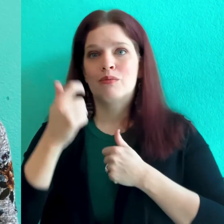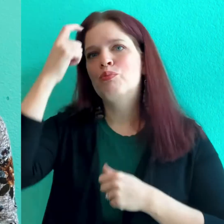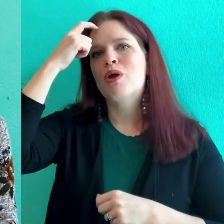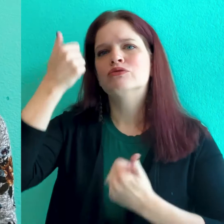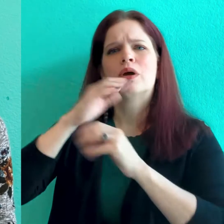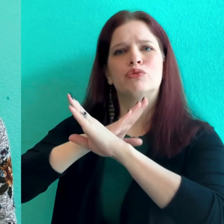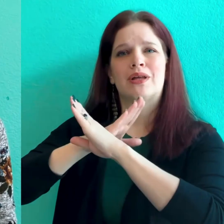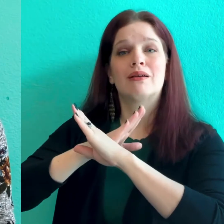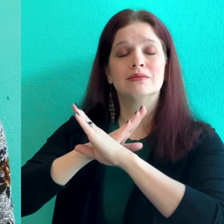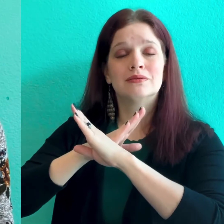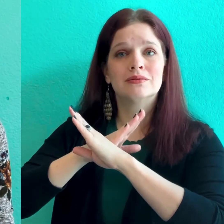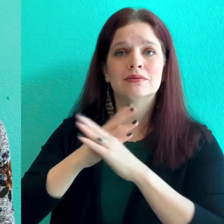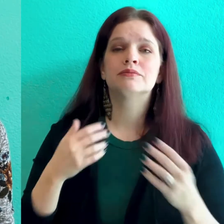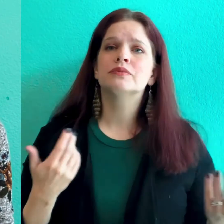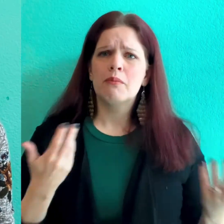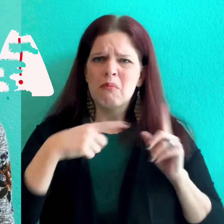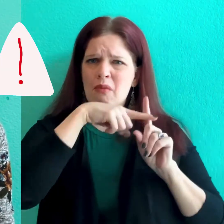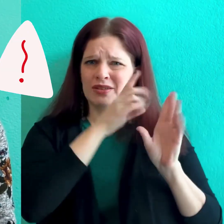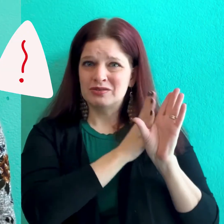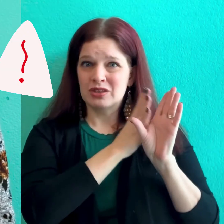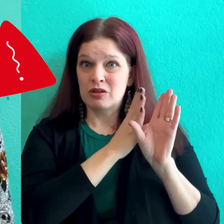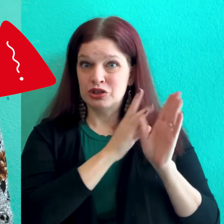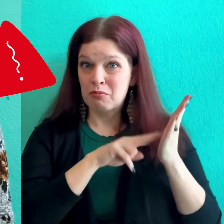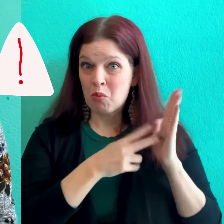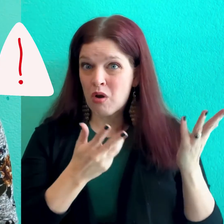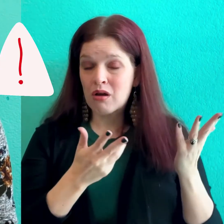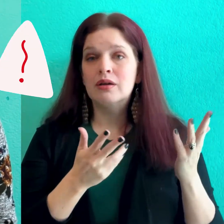Our brain keeps us protected by paying attention to things that could be threats to us.